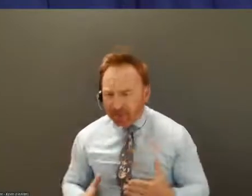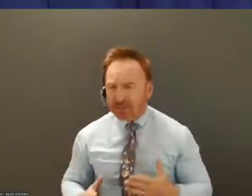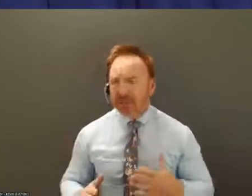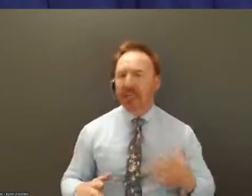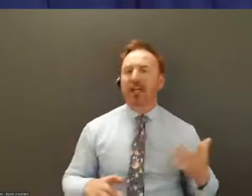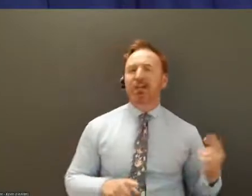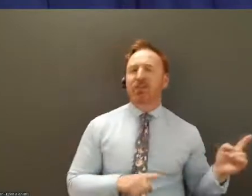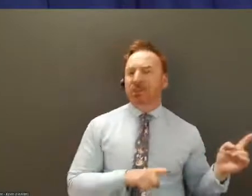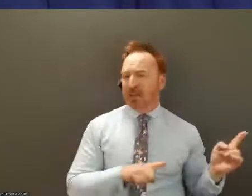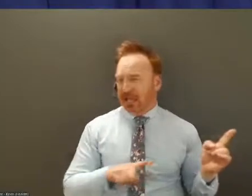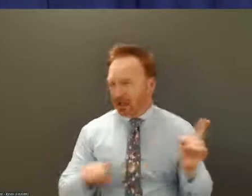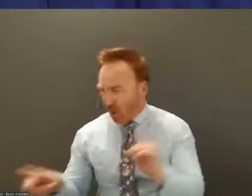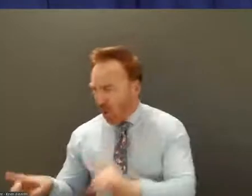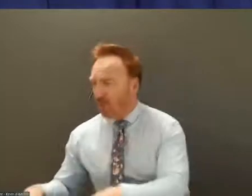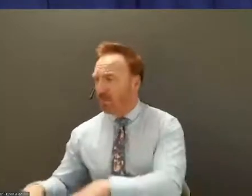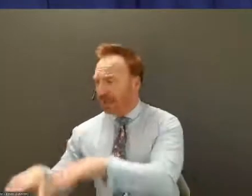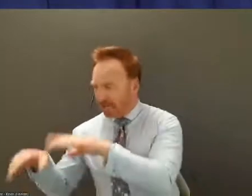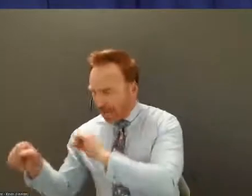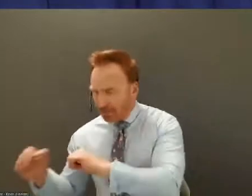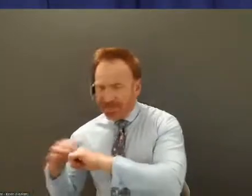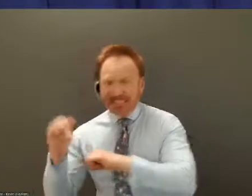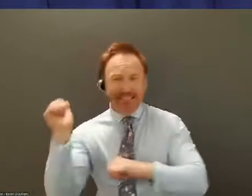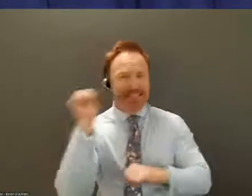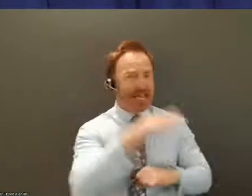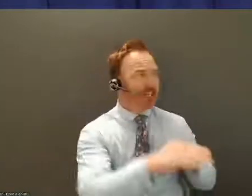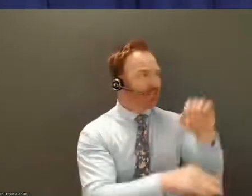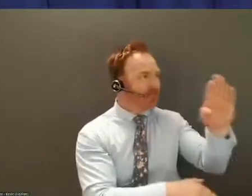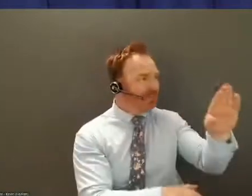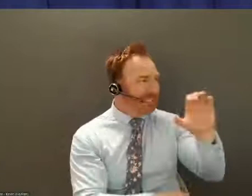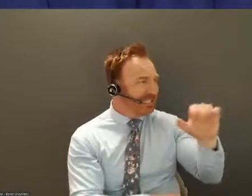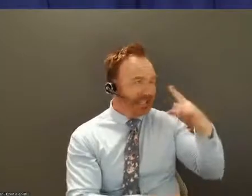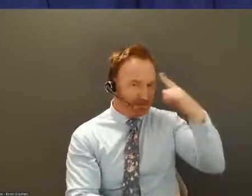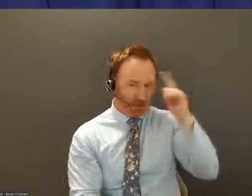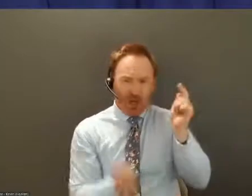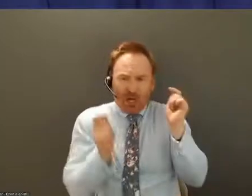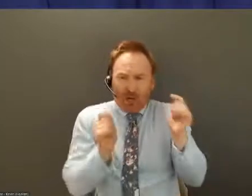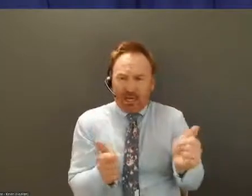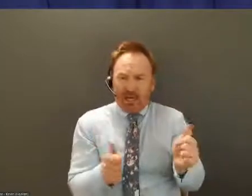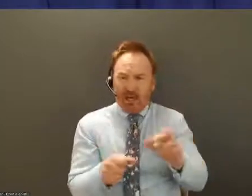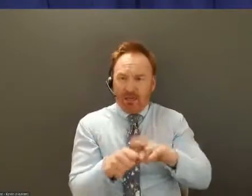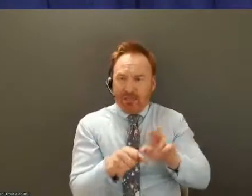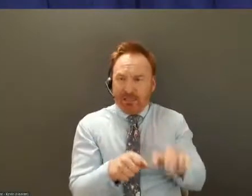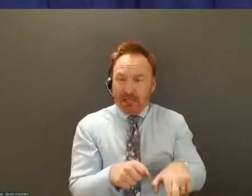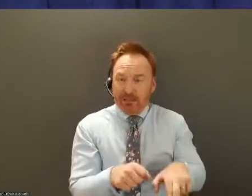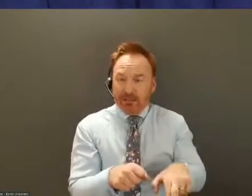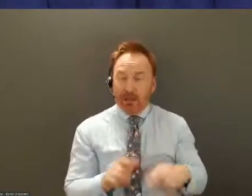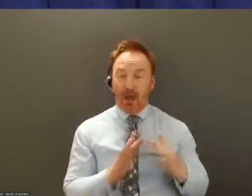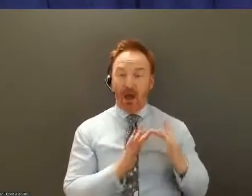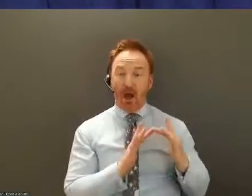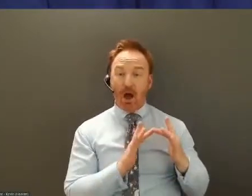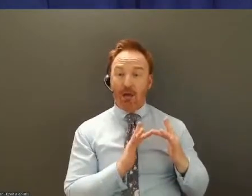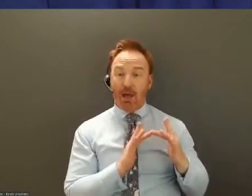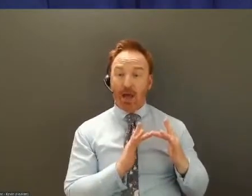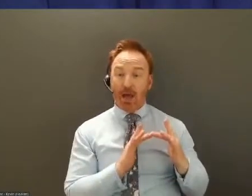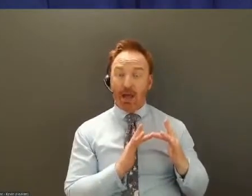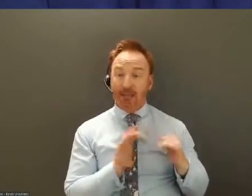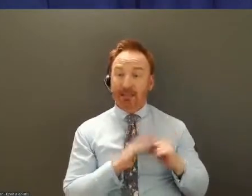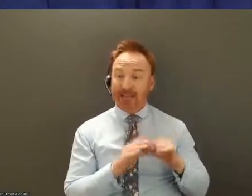through self isolation or difficult day and support to communities.